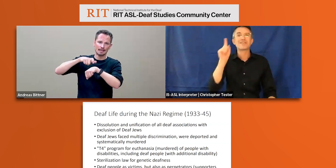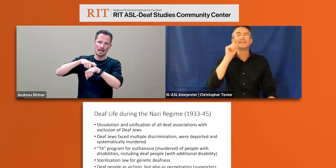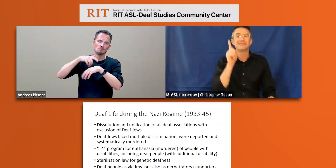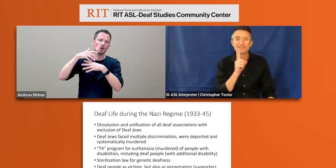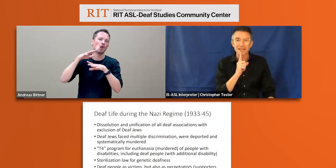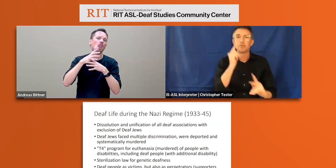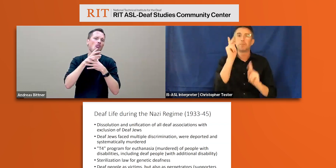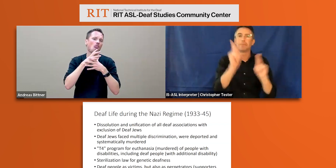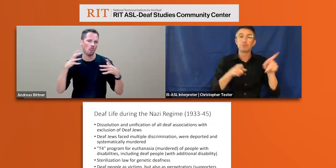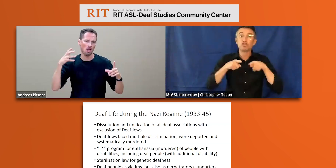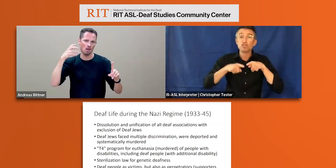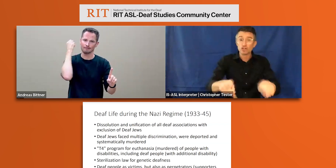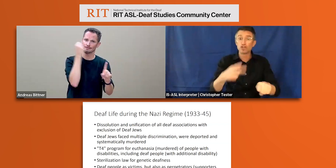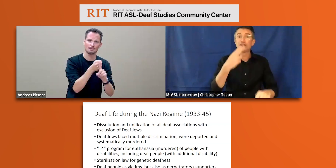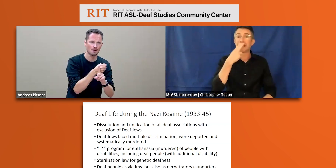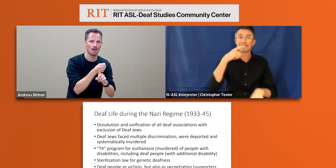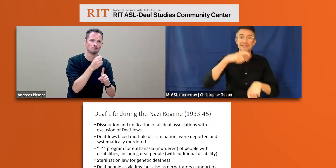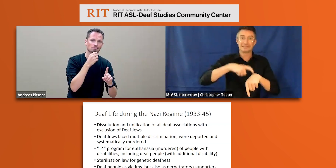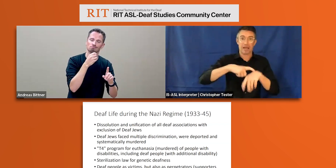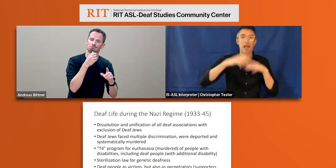They just knew that they had had a surgery.